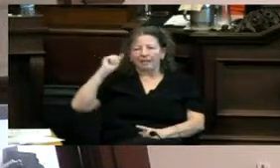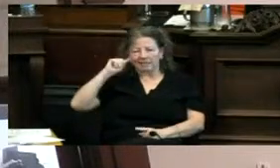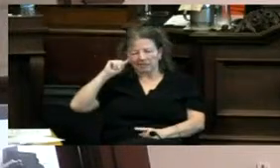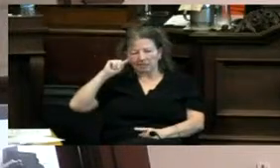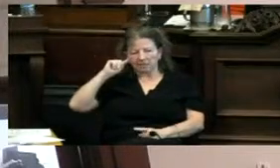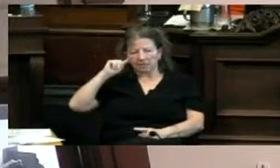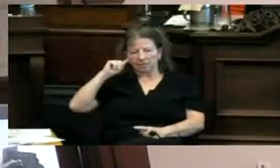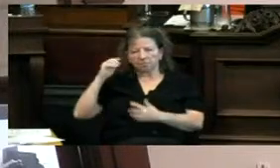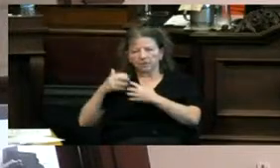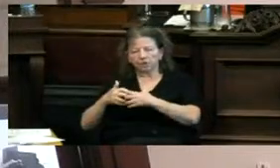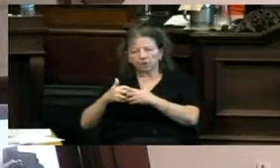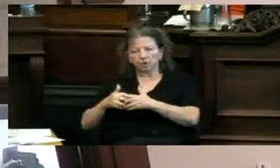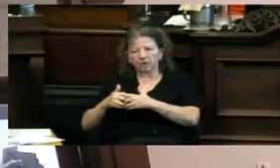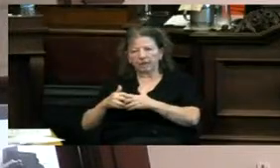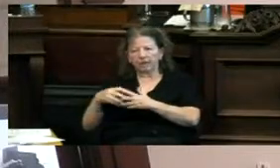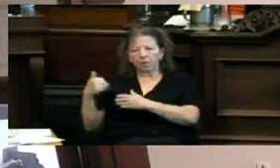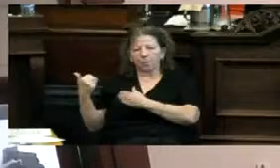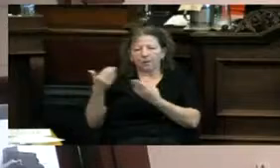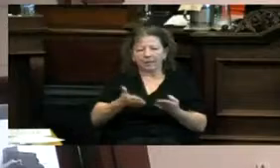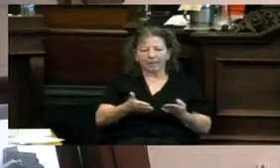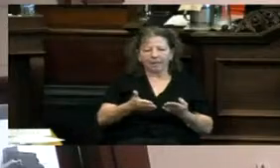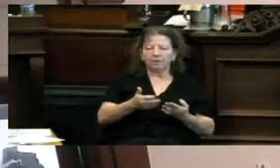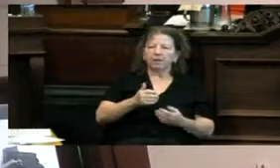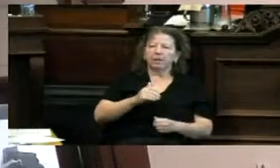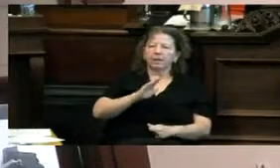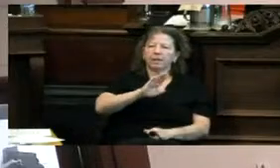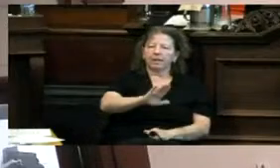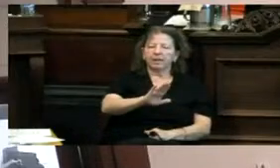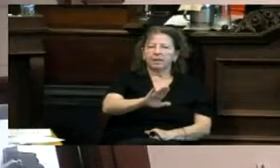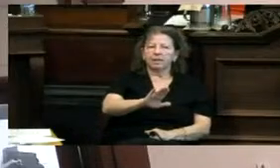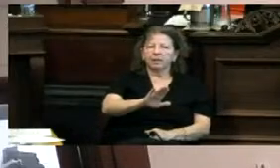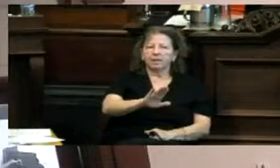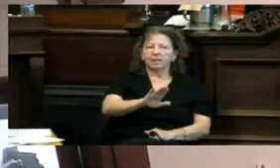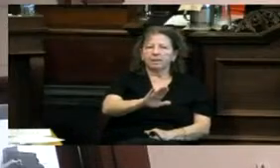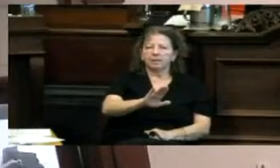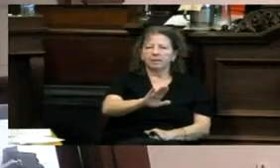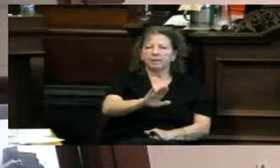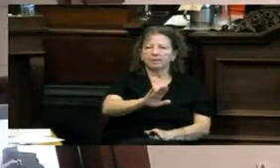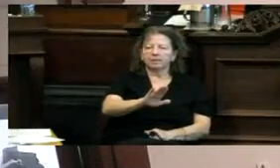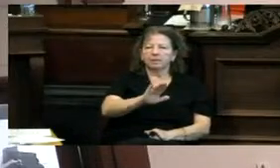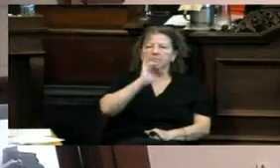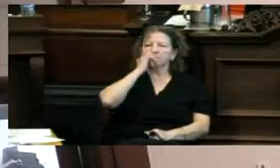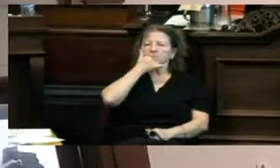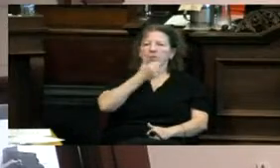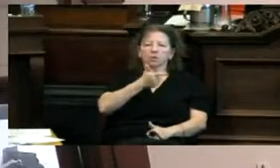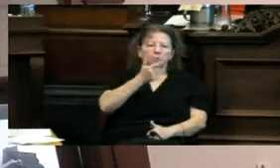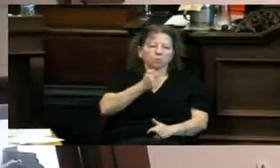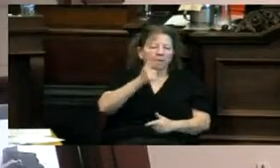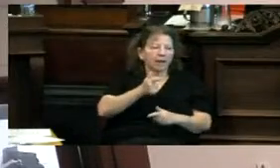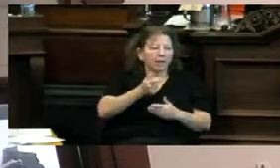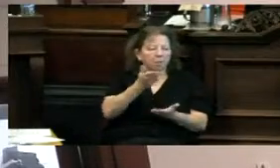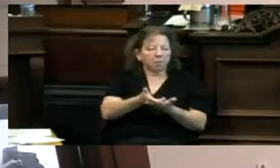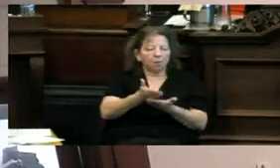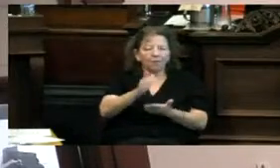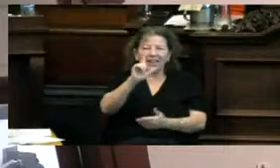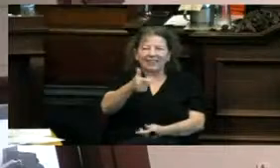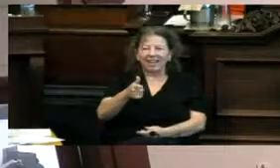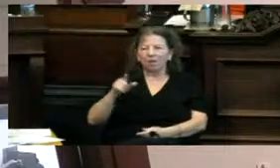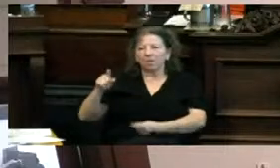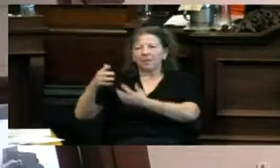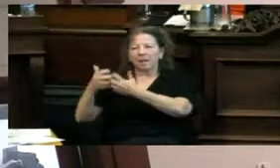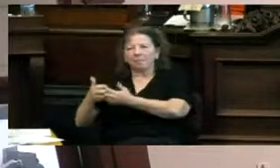that the ShotSpotter was used to